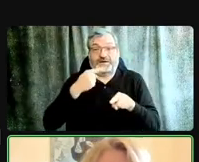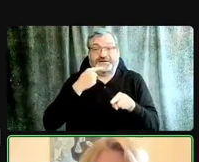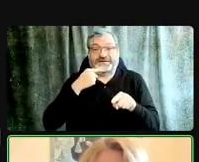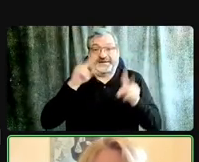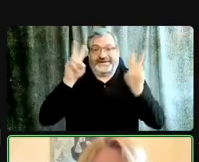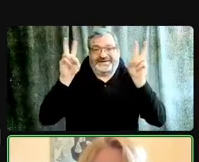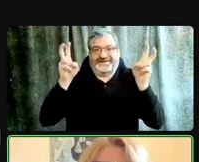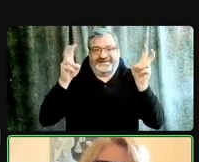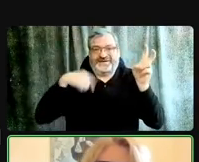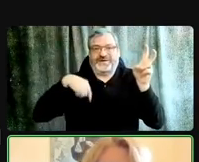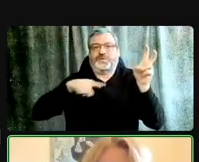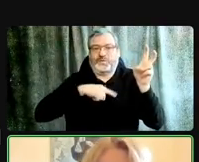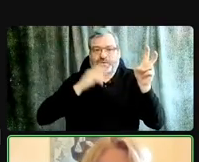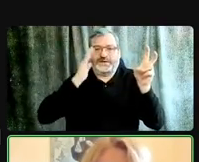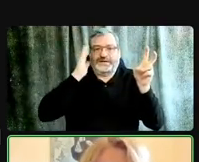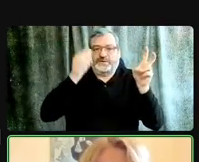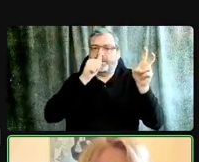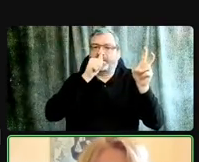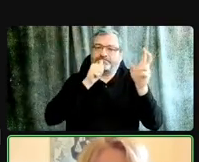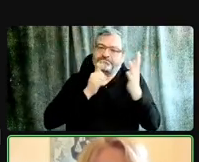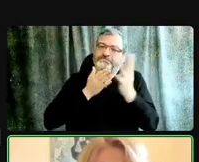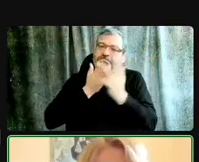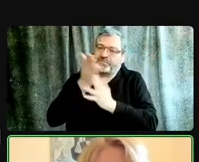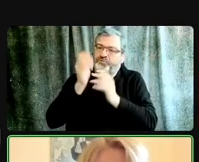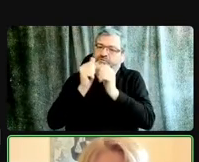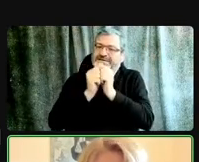St. Pete Museum of Fine Arts